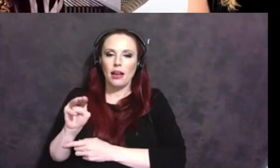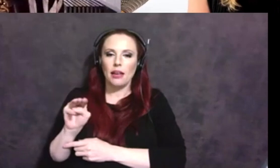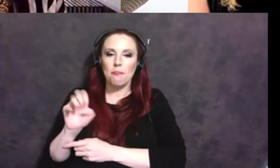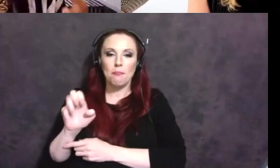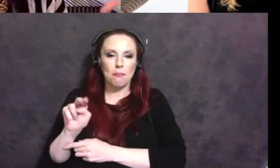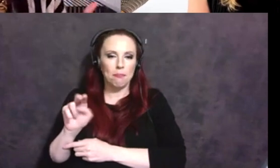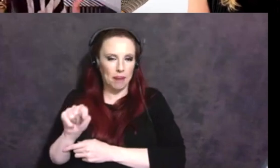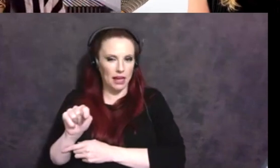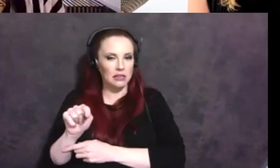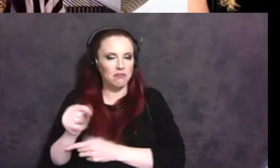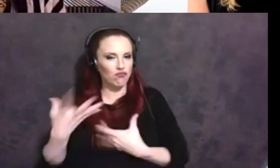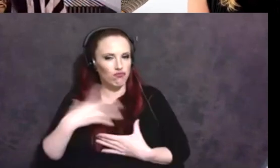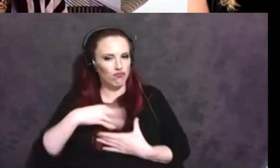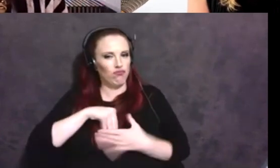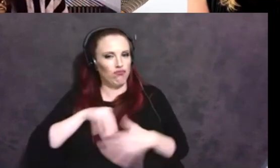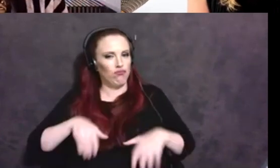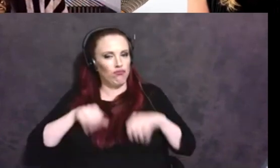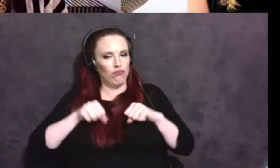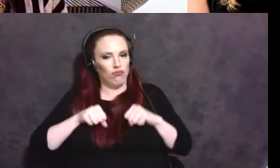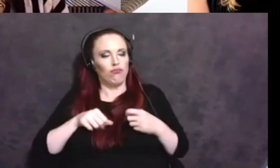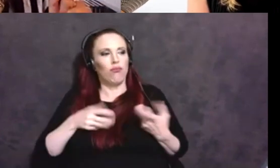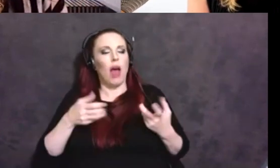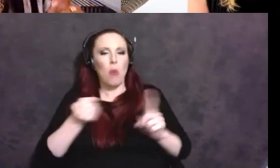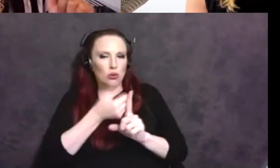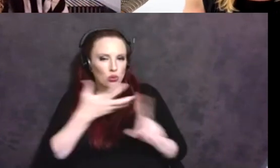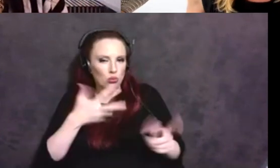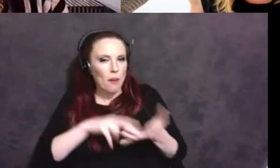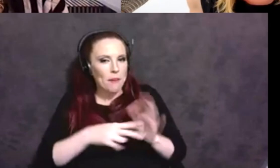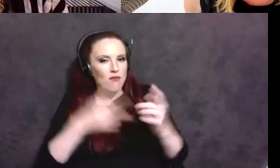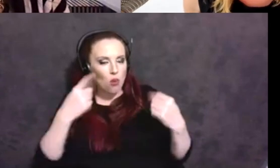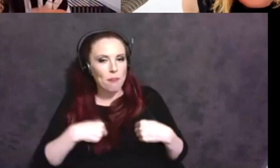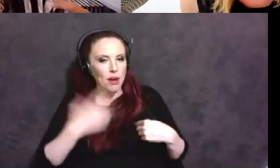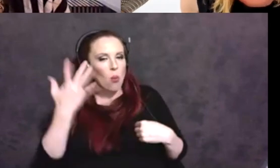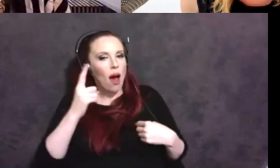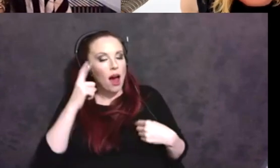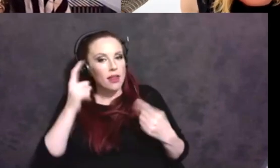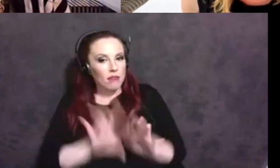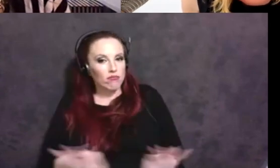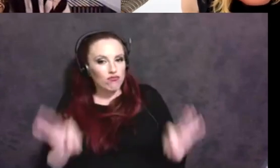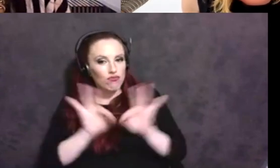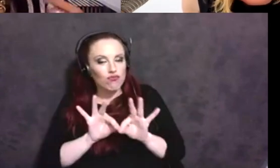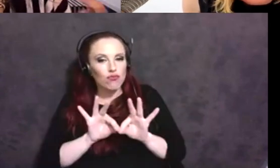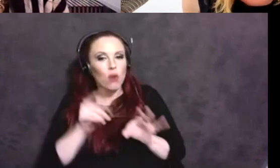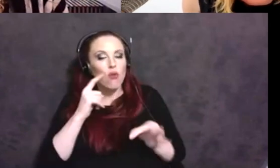sharing that with me. I want to talk a bit about why embodiment is so important. I want